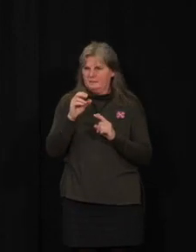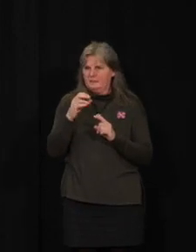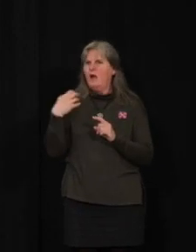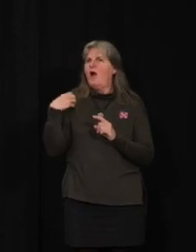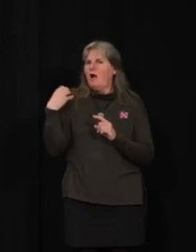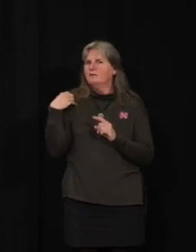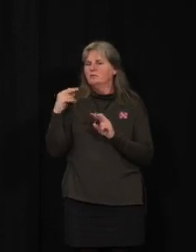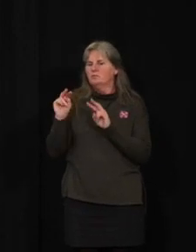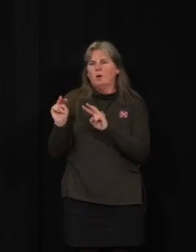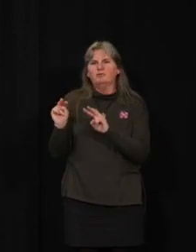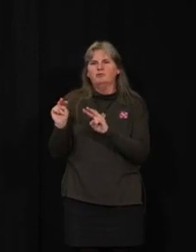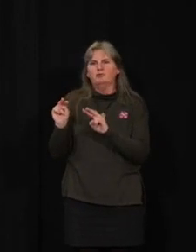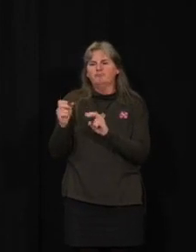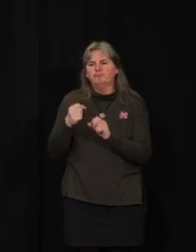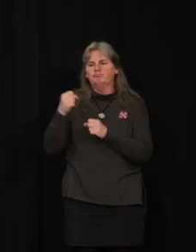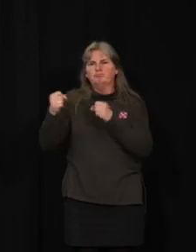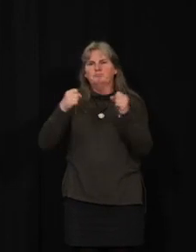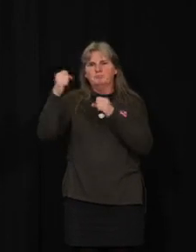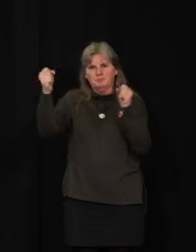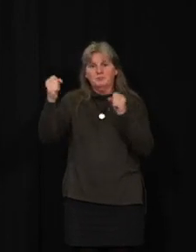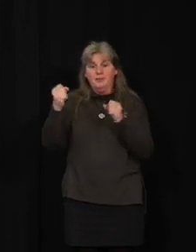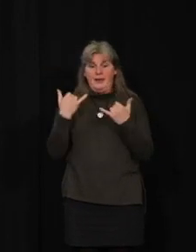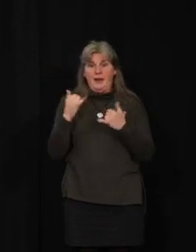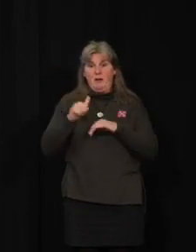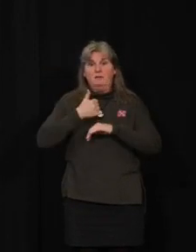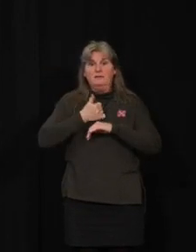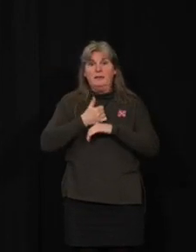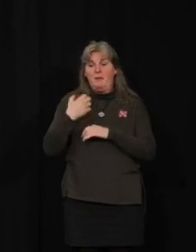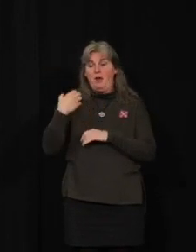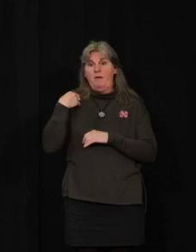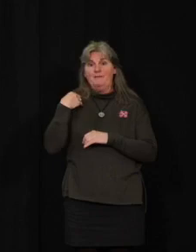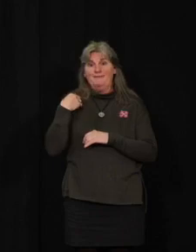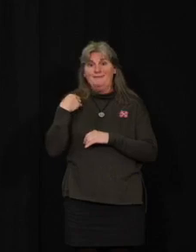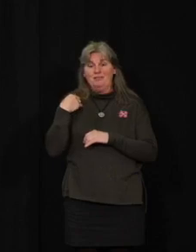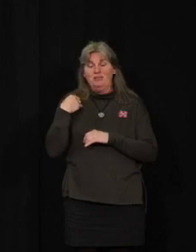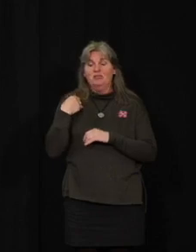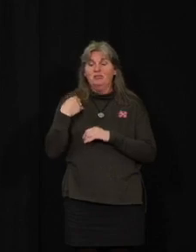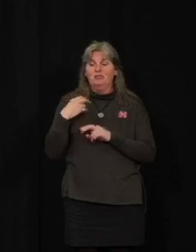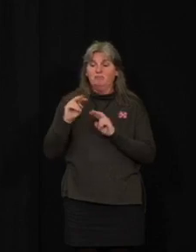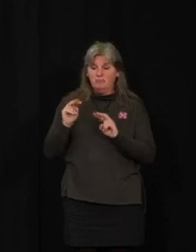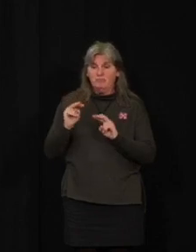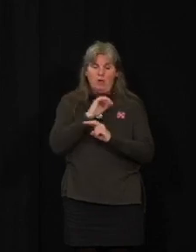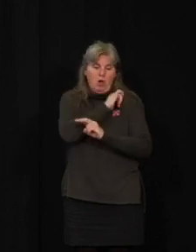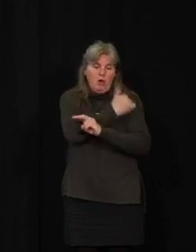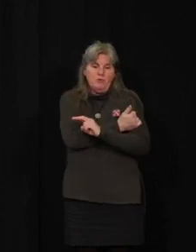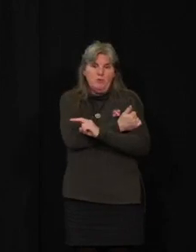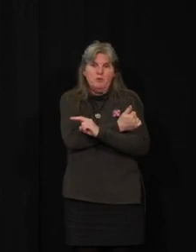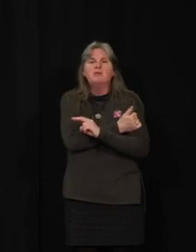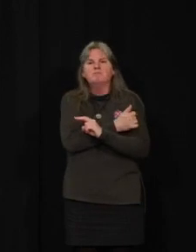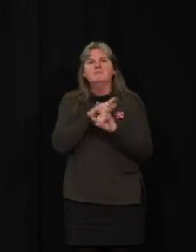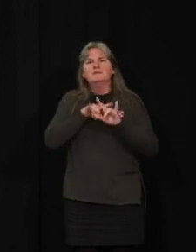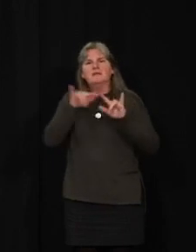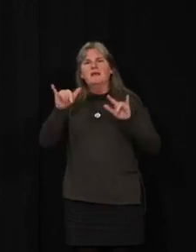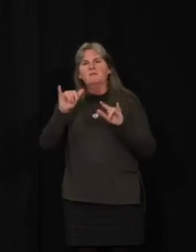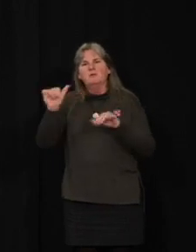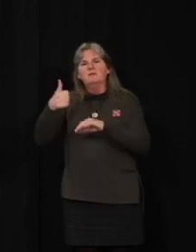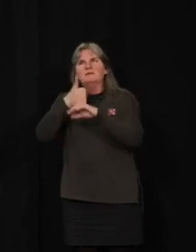are using right now for enforcement will be extended to the campgrounds. Thank you.